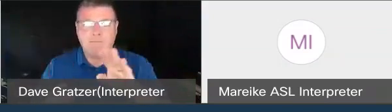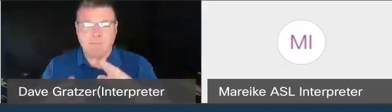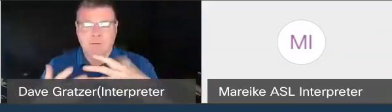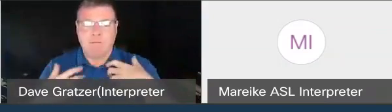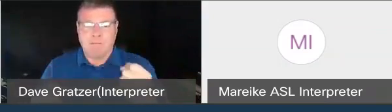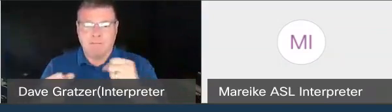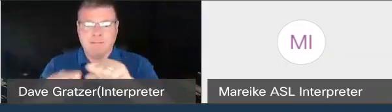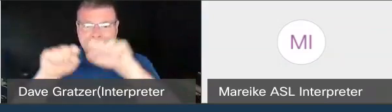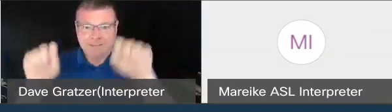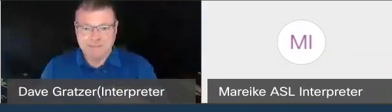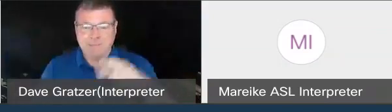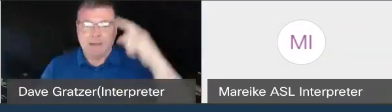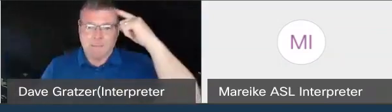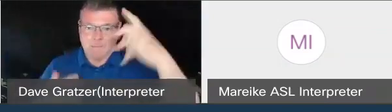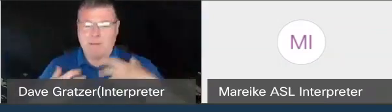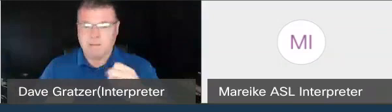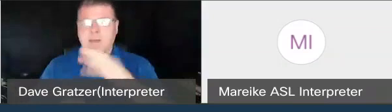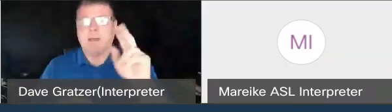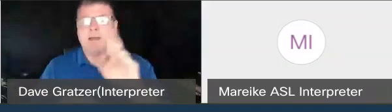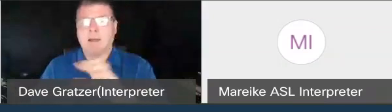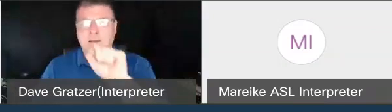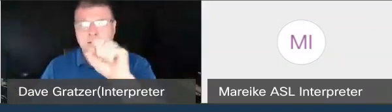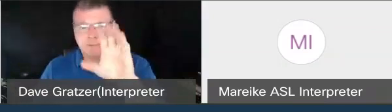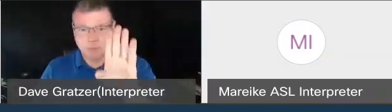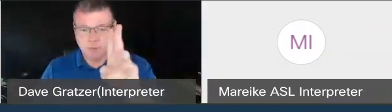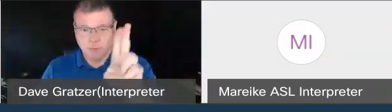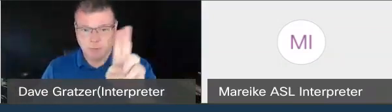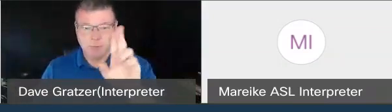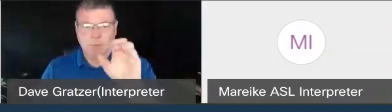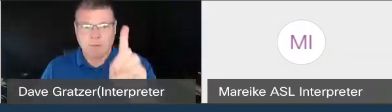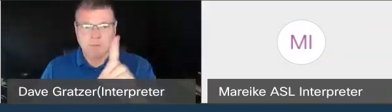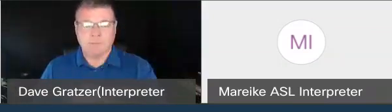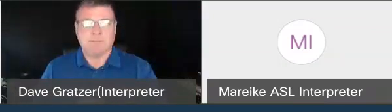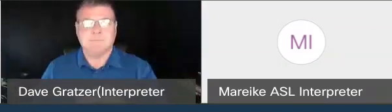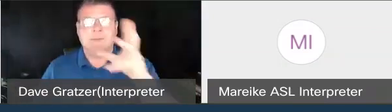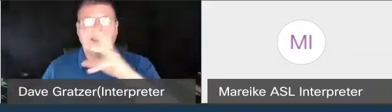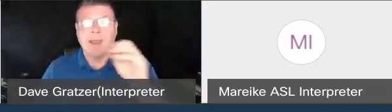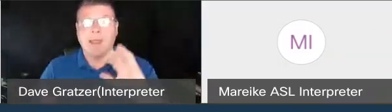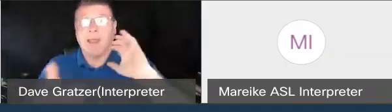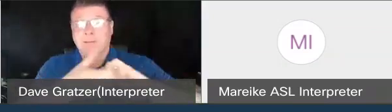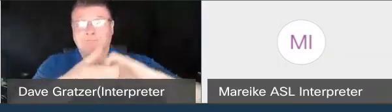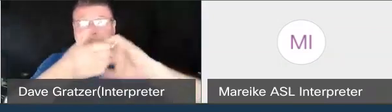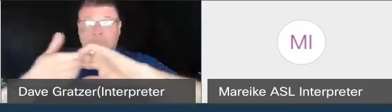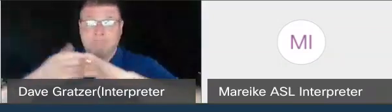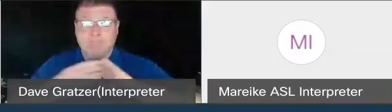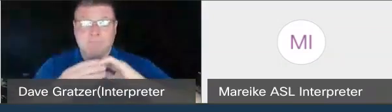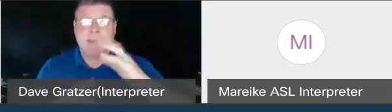who experienced mental and substance use disorders. Essential aspects of engaging partners, cultivating presented,